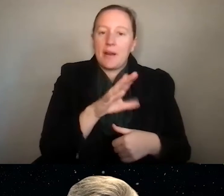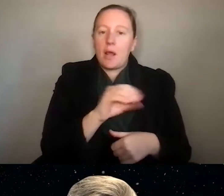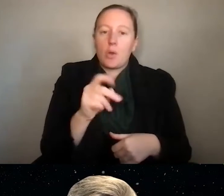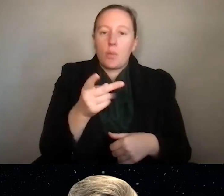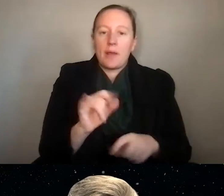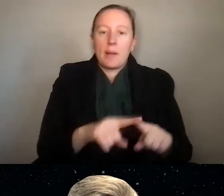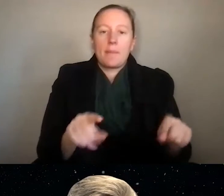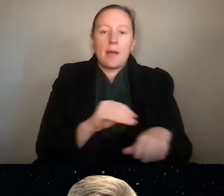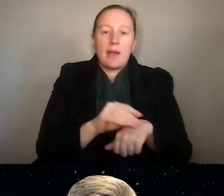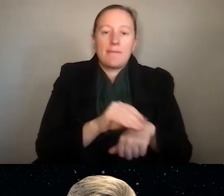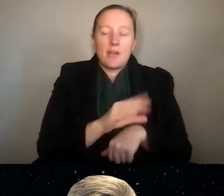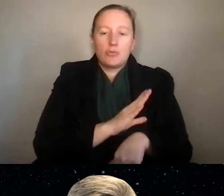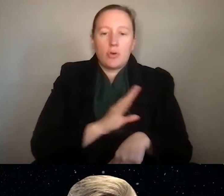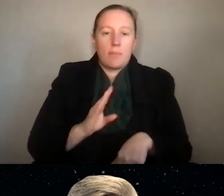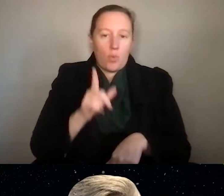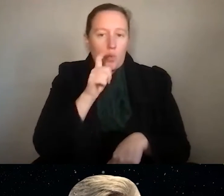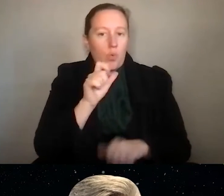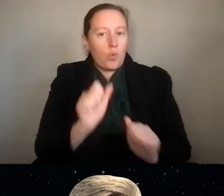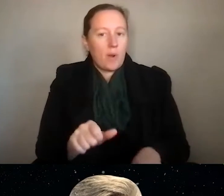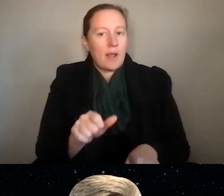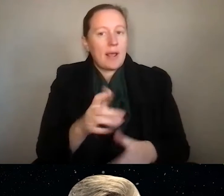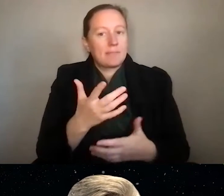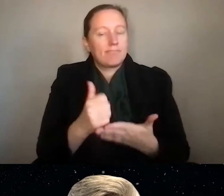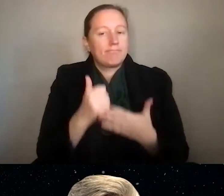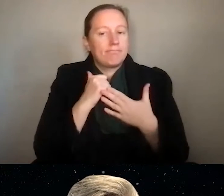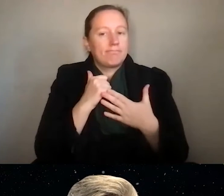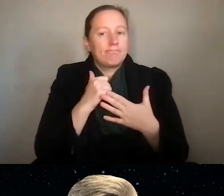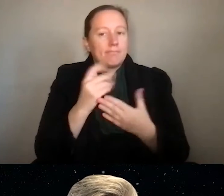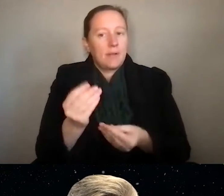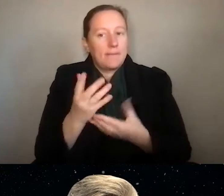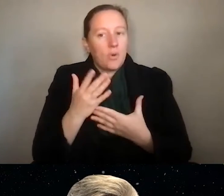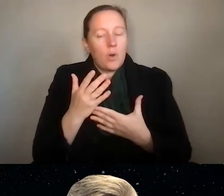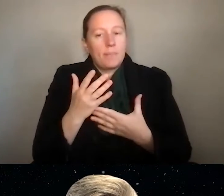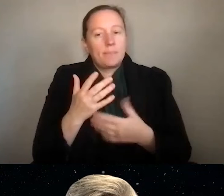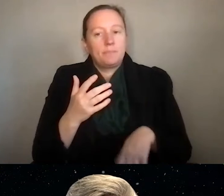the advisory board who really helps you to inform, and at the end,